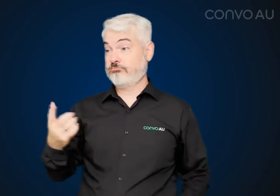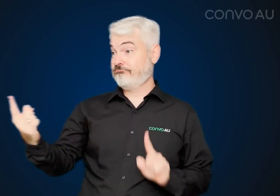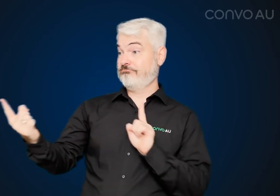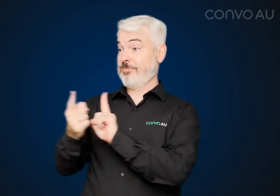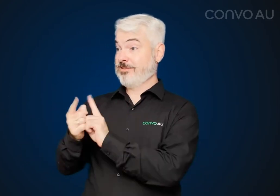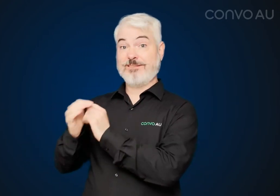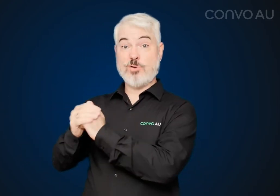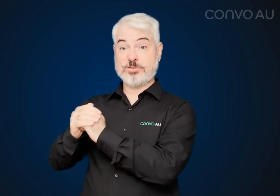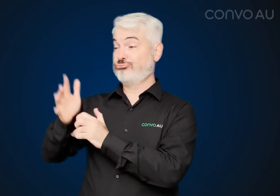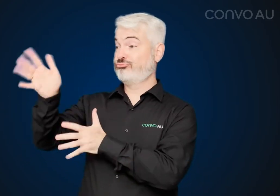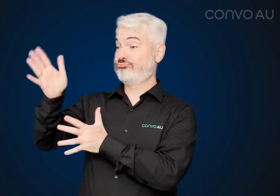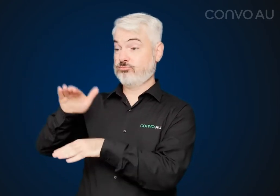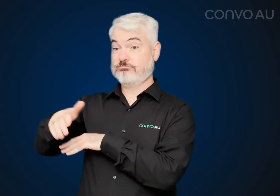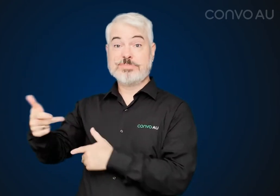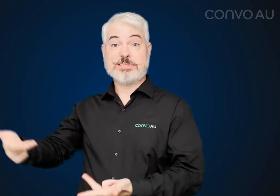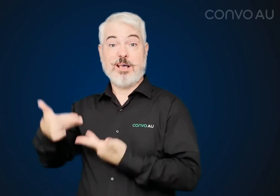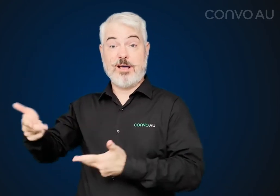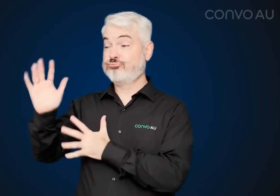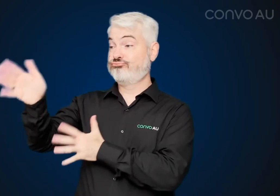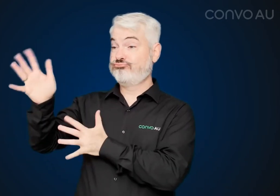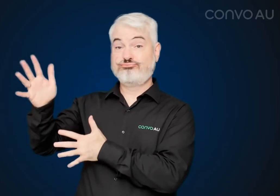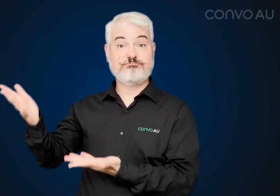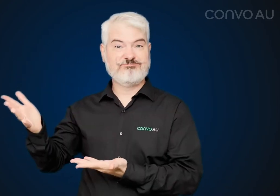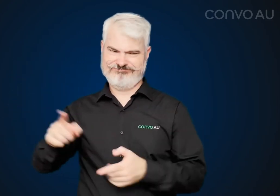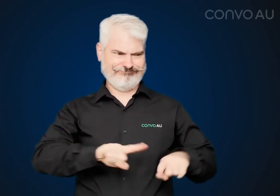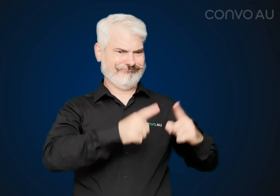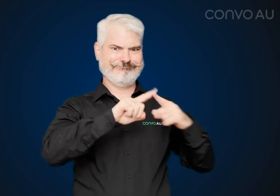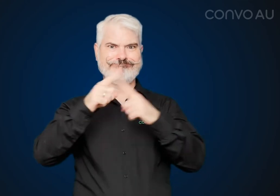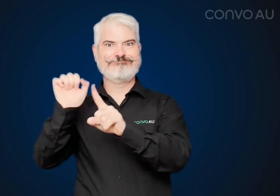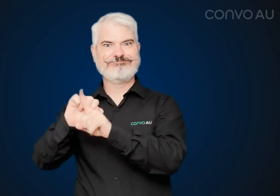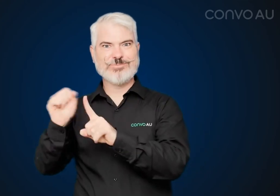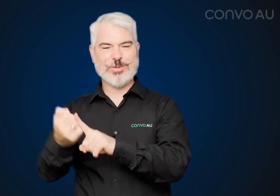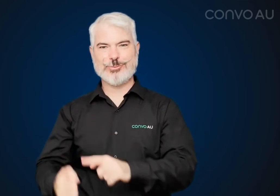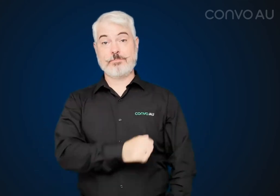chatting with a friend over dinner and many different situations.